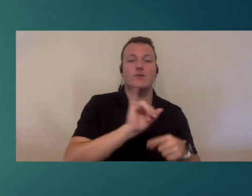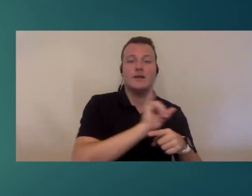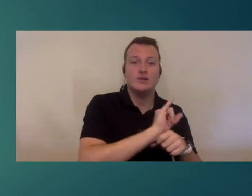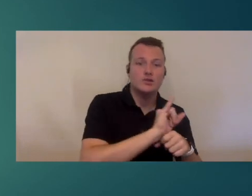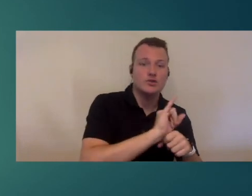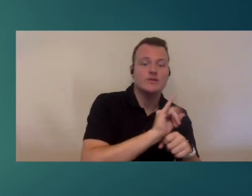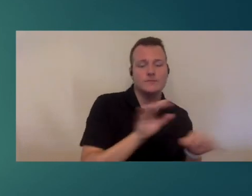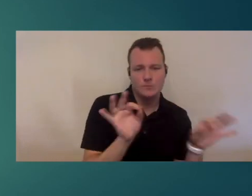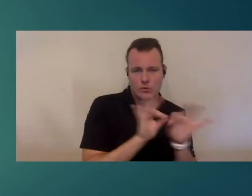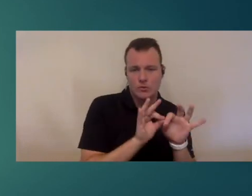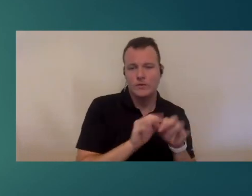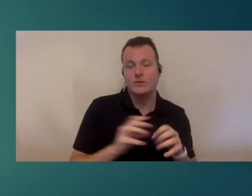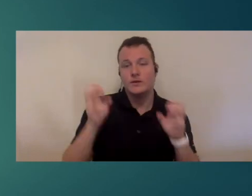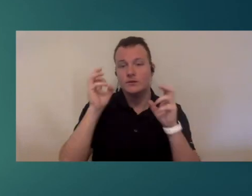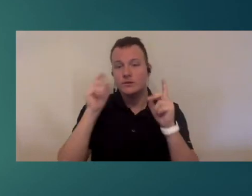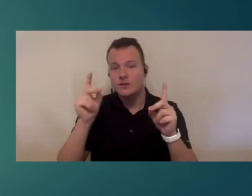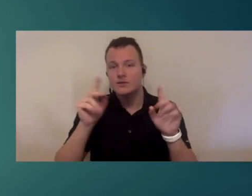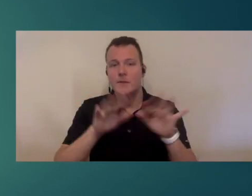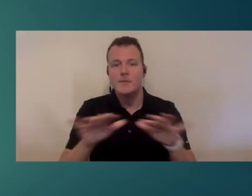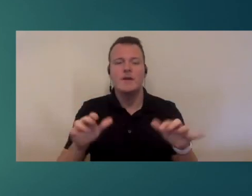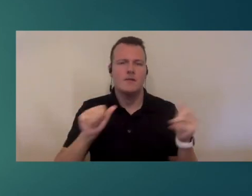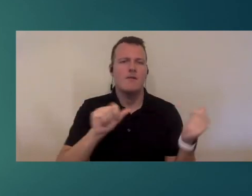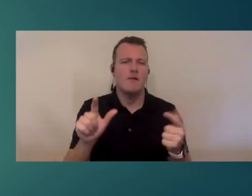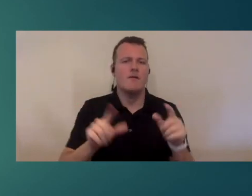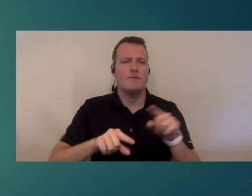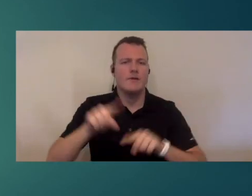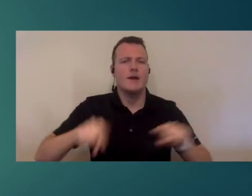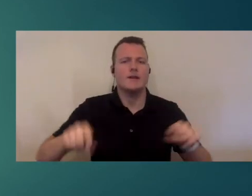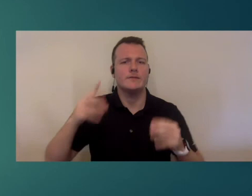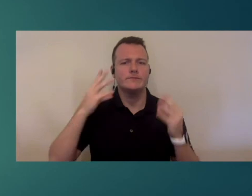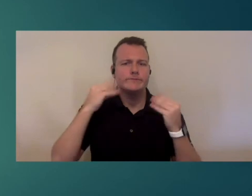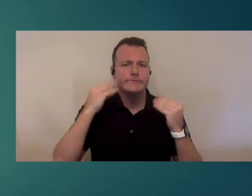important, and one of the great things too is that some of you who are